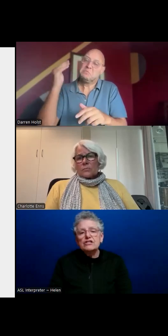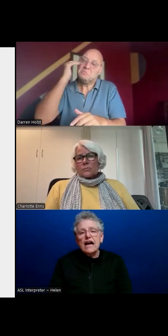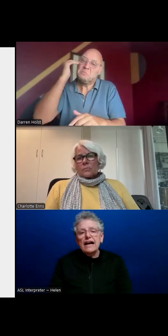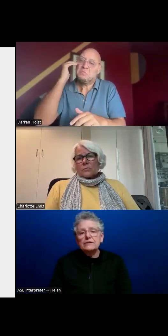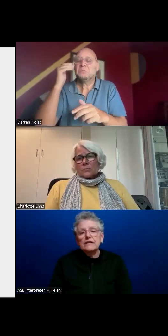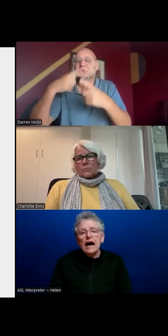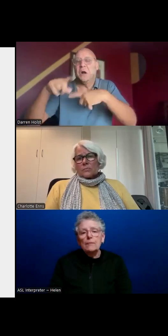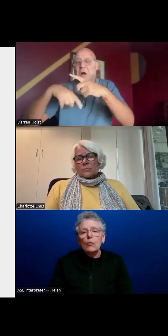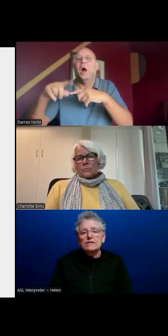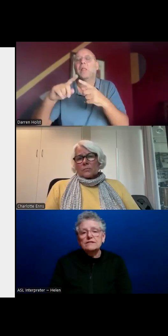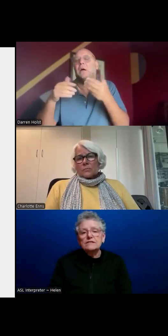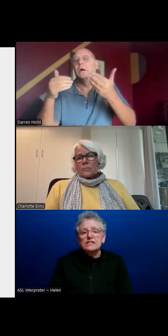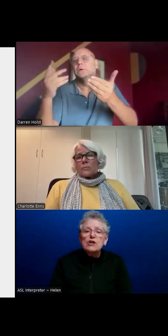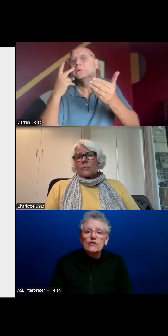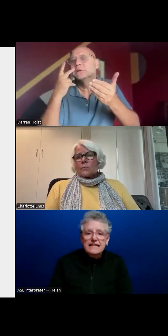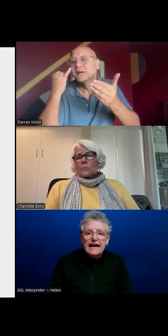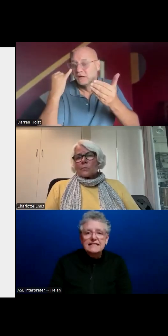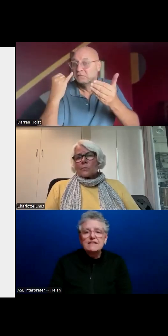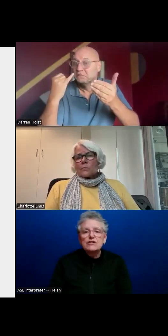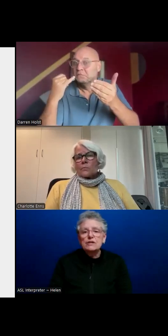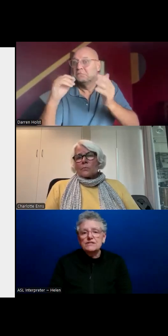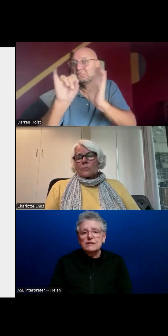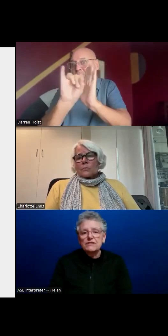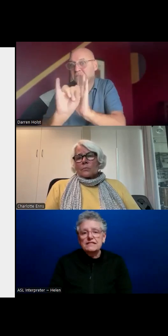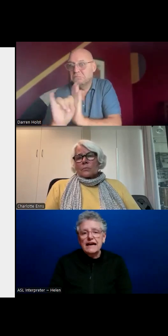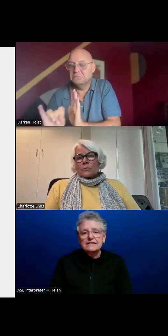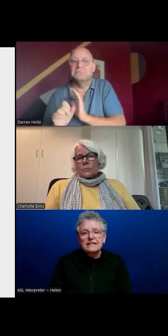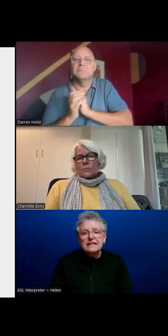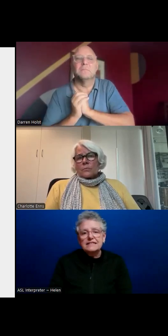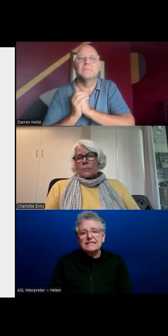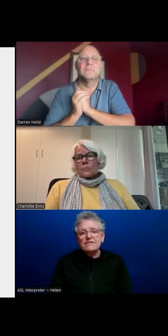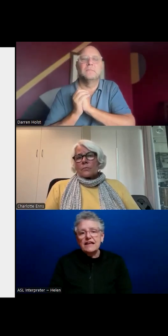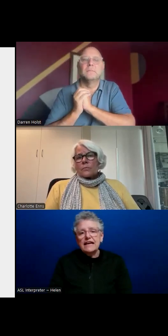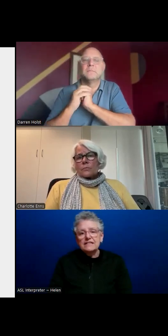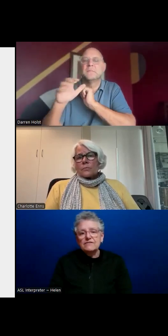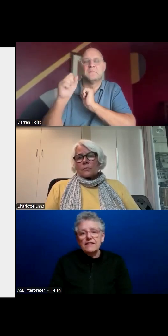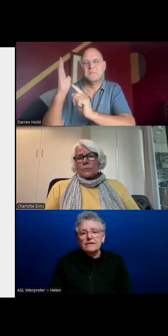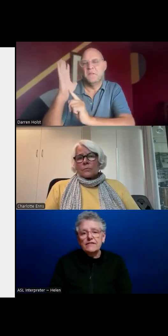until the child did know the signs, and then you could proceed with the test to see if they could identify